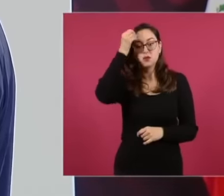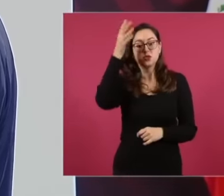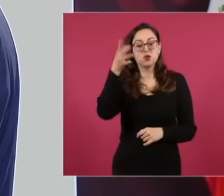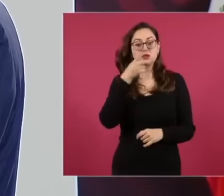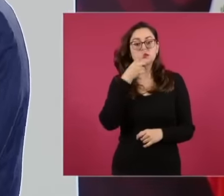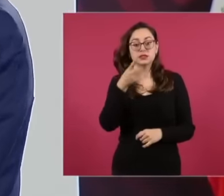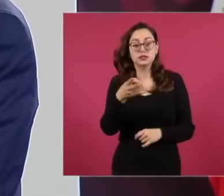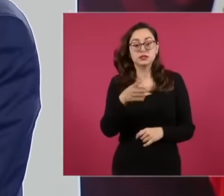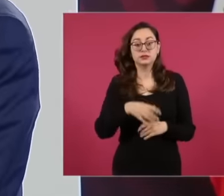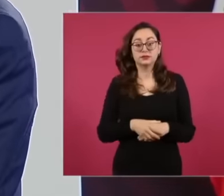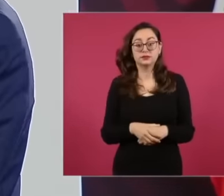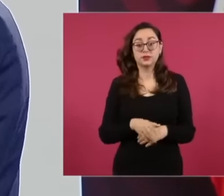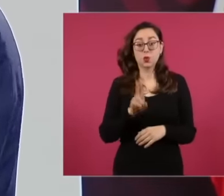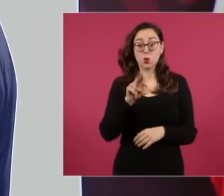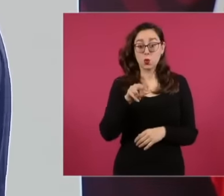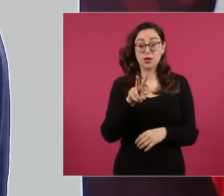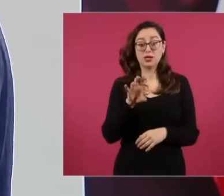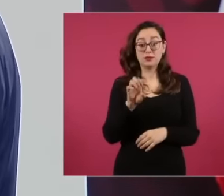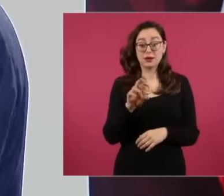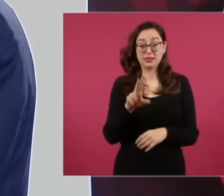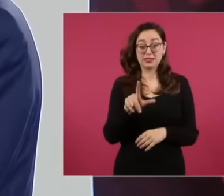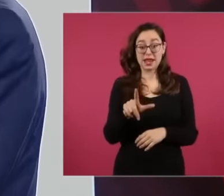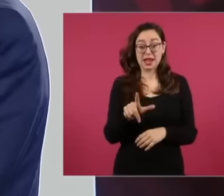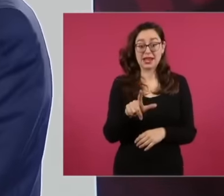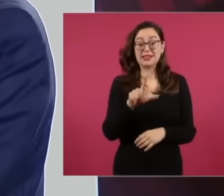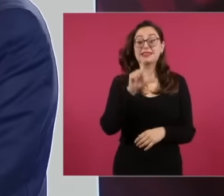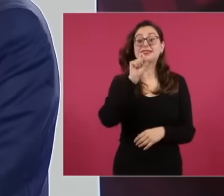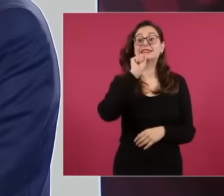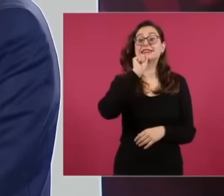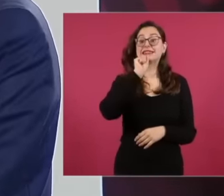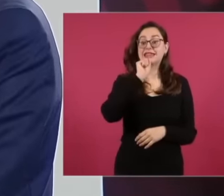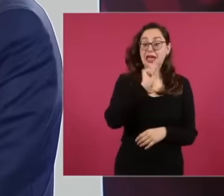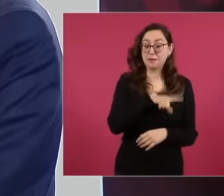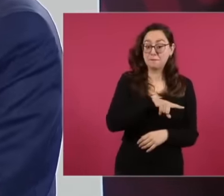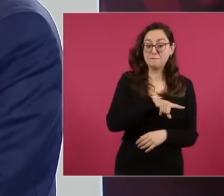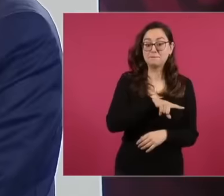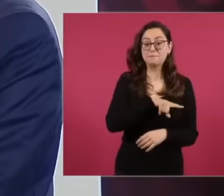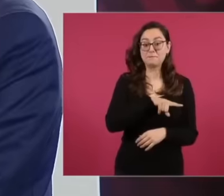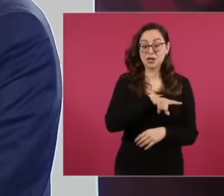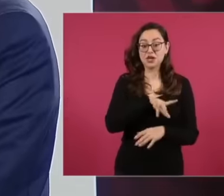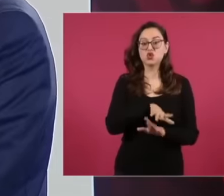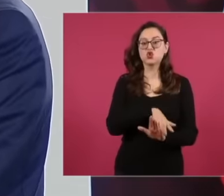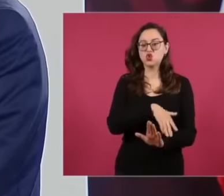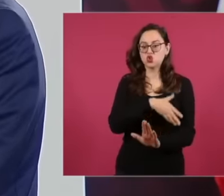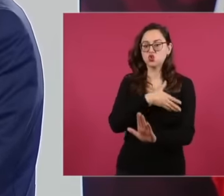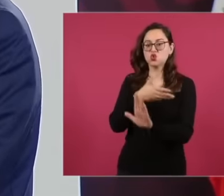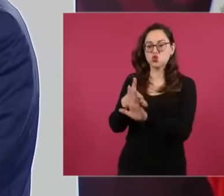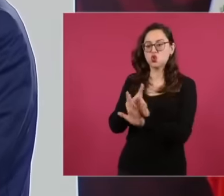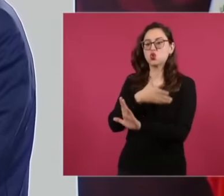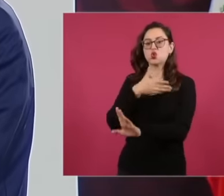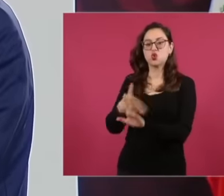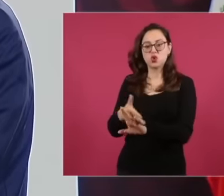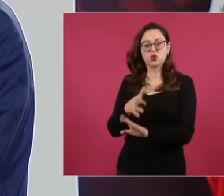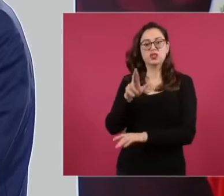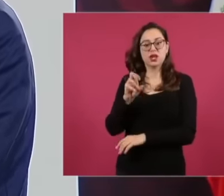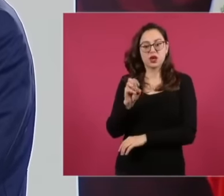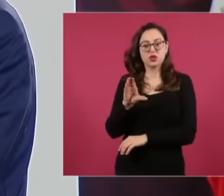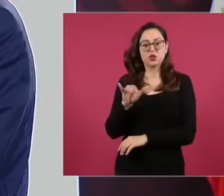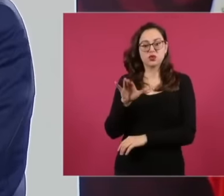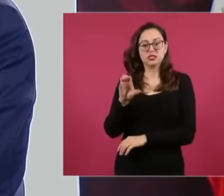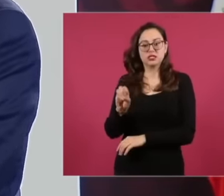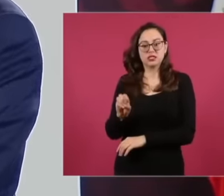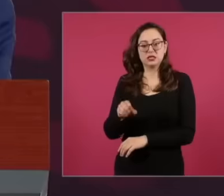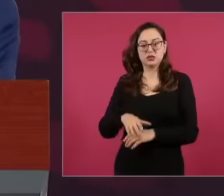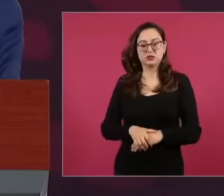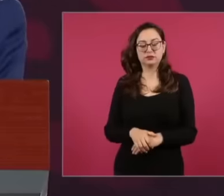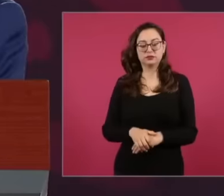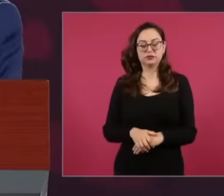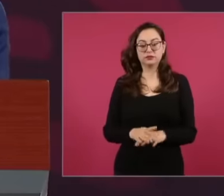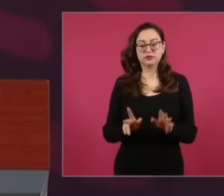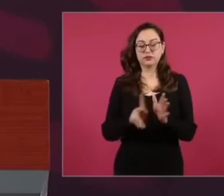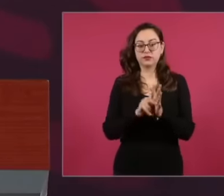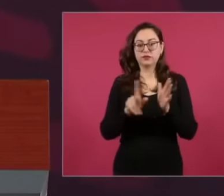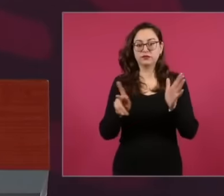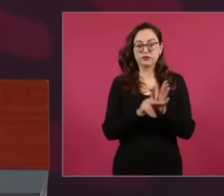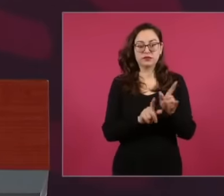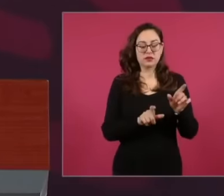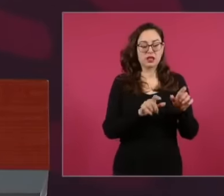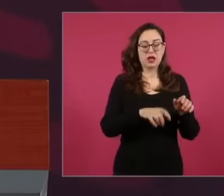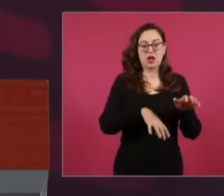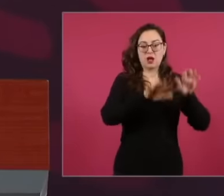the universal also participated in the campaign against Rocío and there were eight columns before